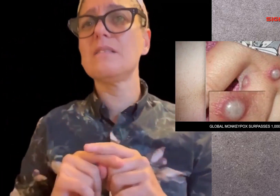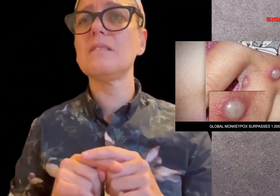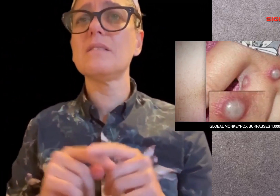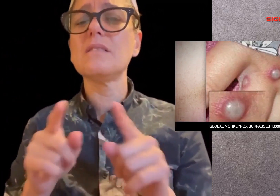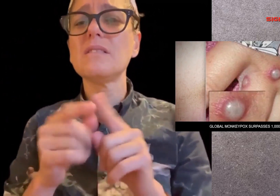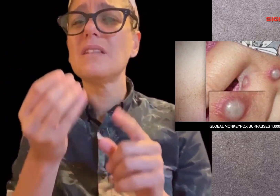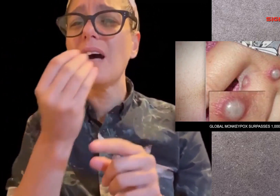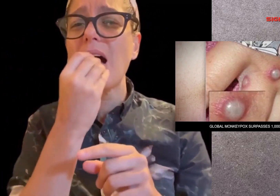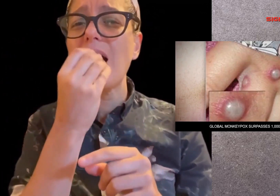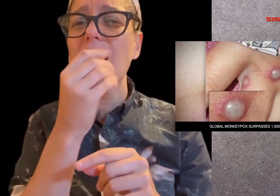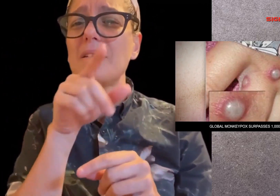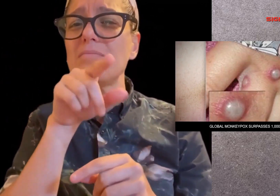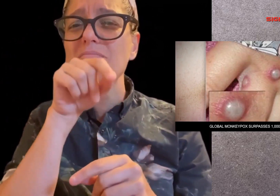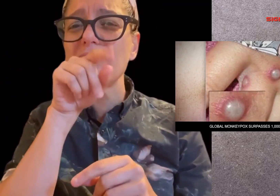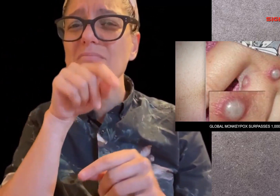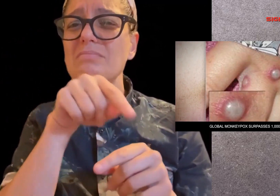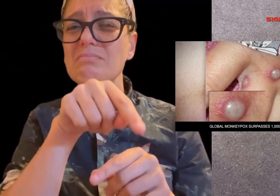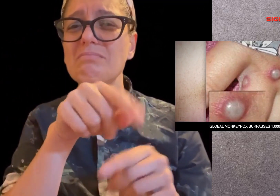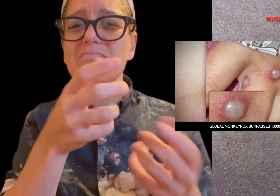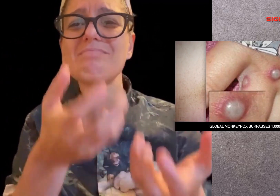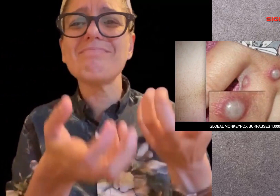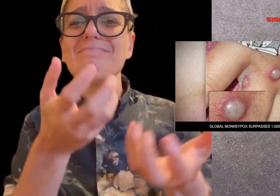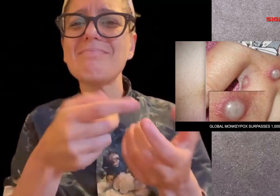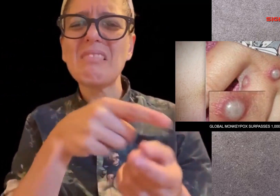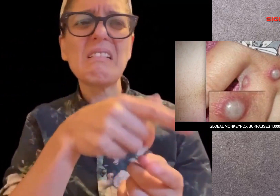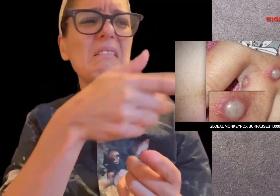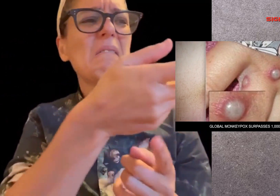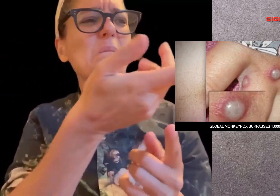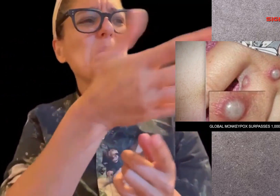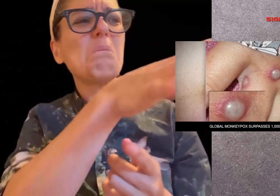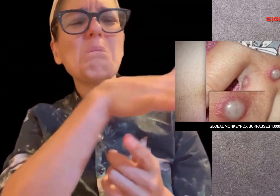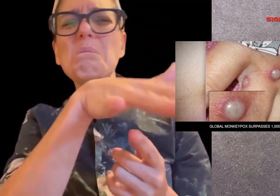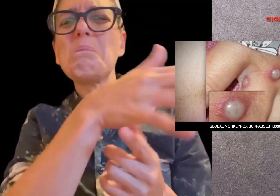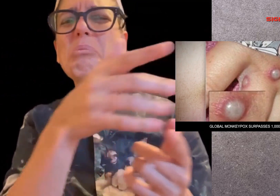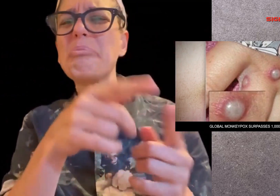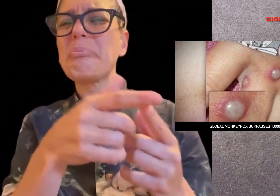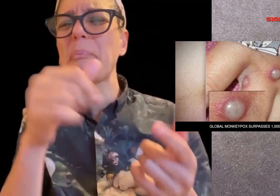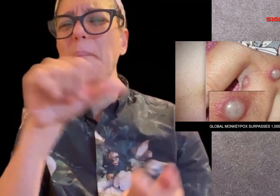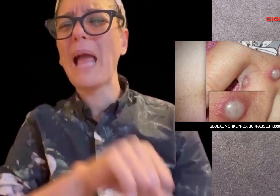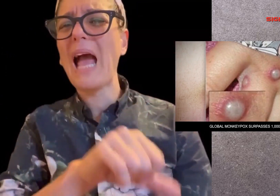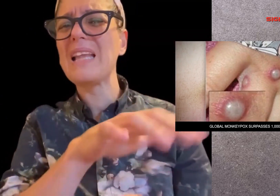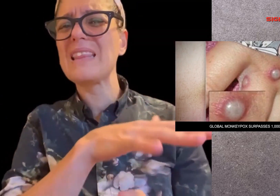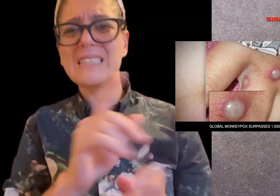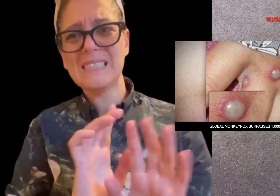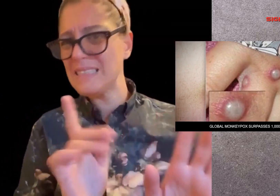they include avoiding close contact with sick people and dead or live animals and avoiding